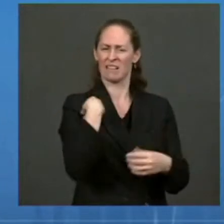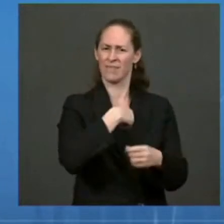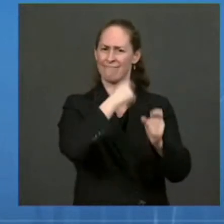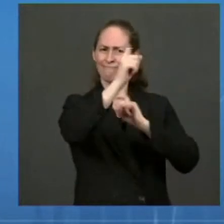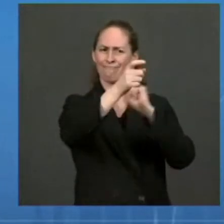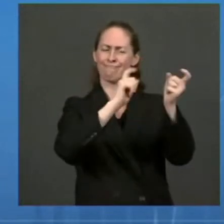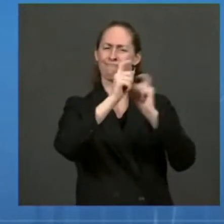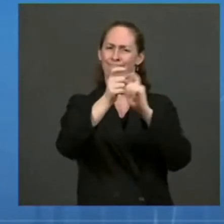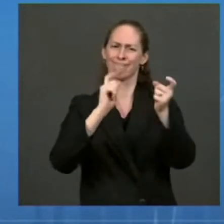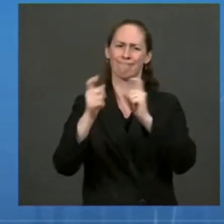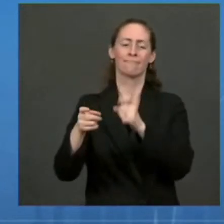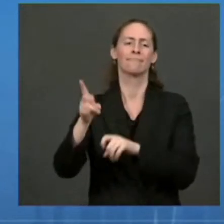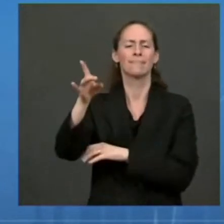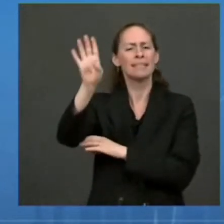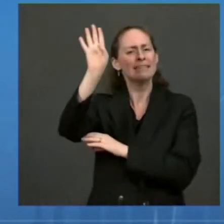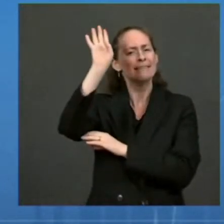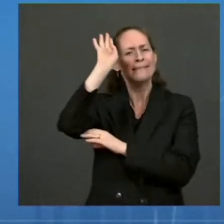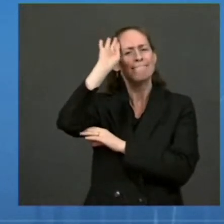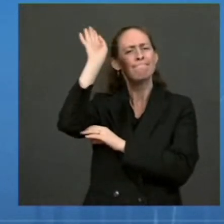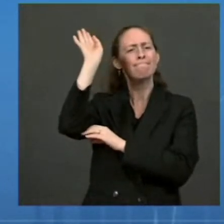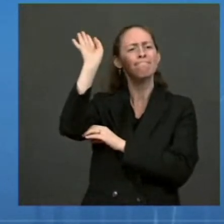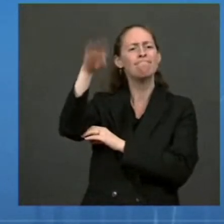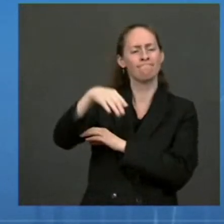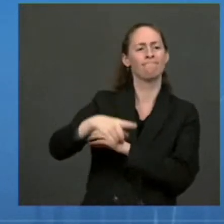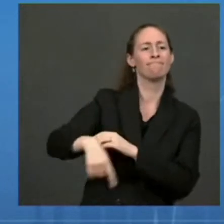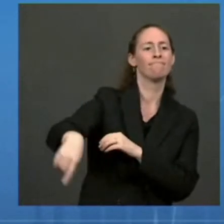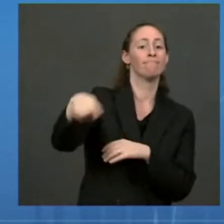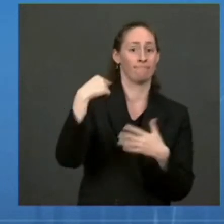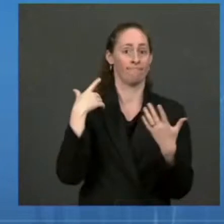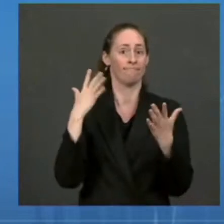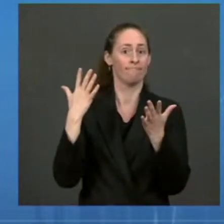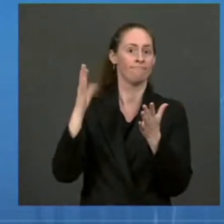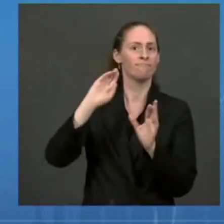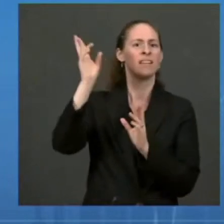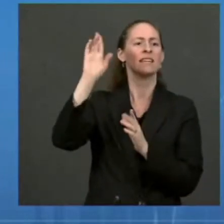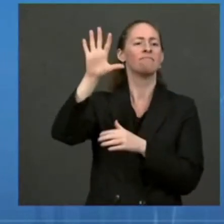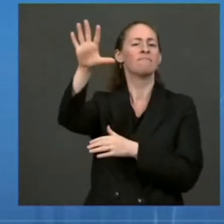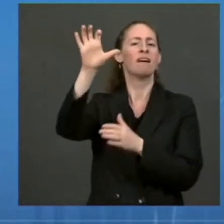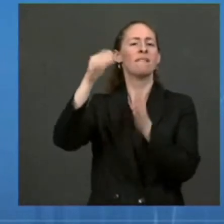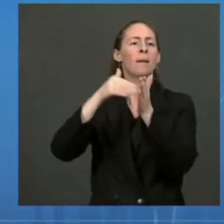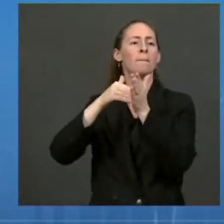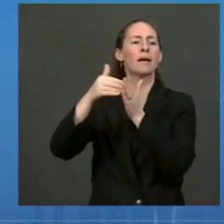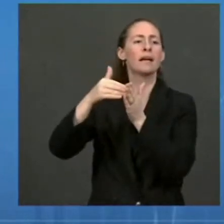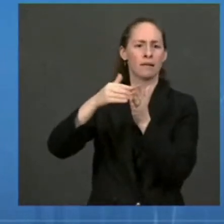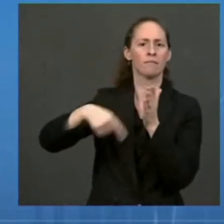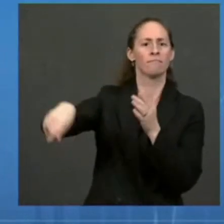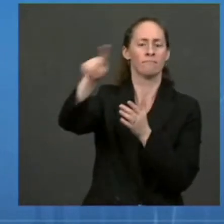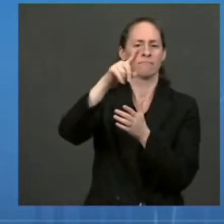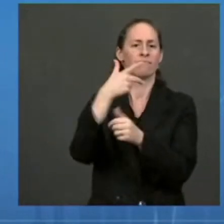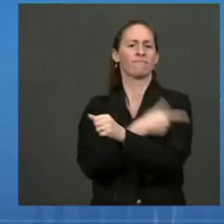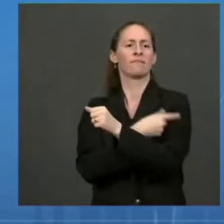IN THE WORLD COMBINED. AS YOU KNOW, JOSH, WE HAVE